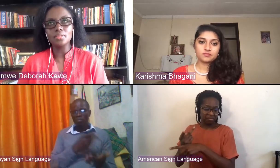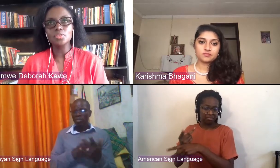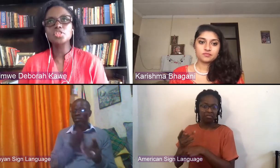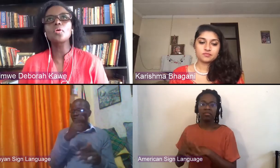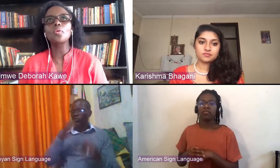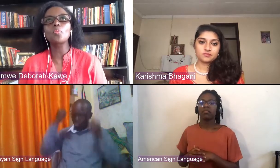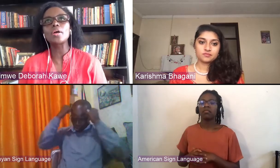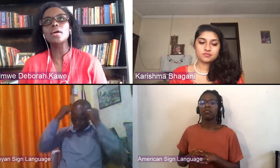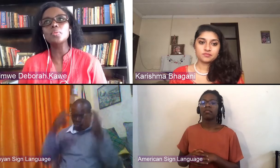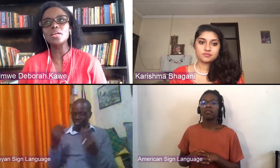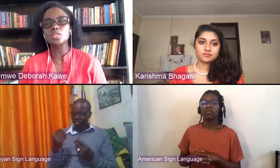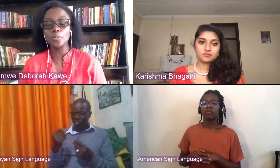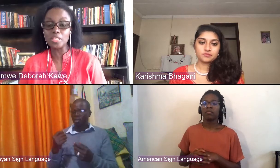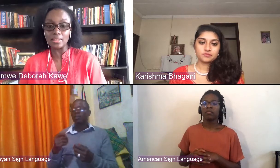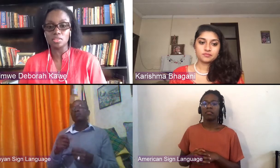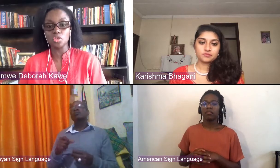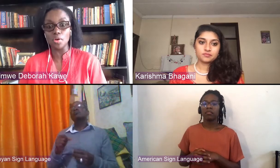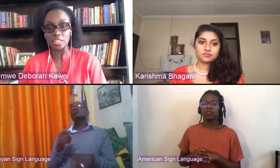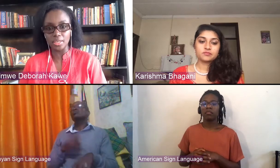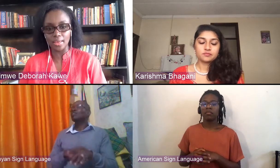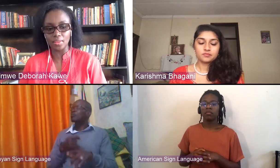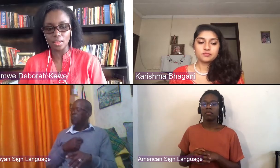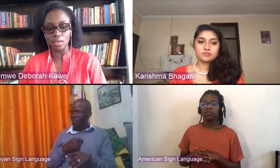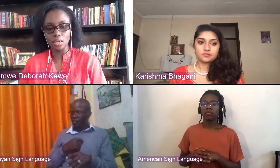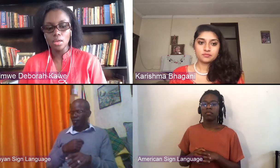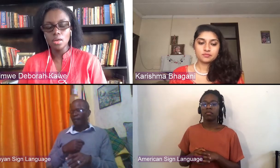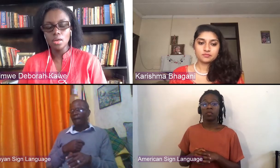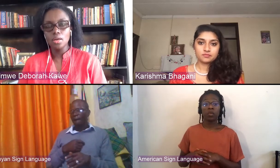So when I was putting the story together